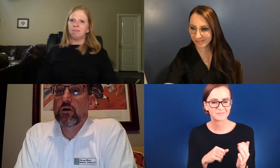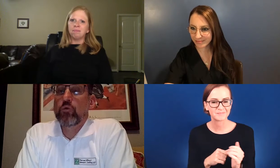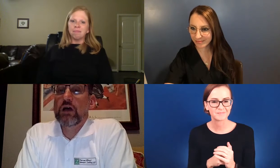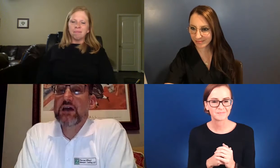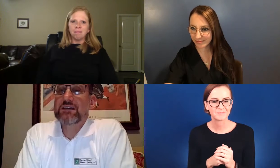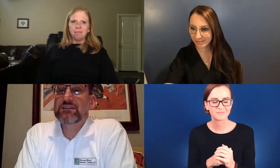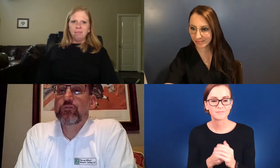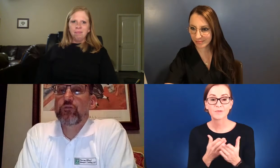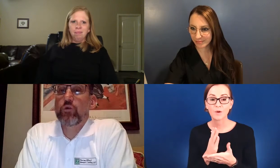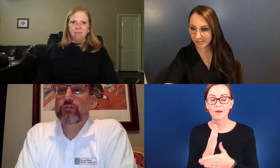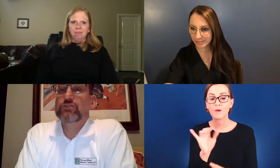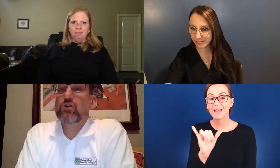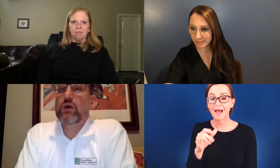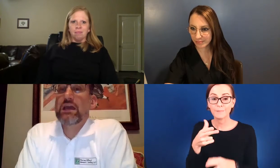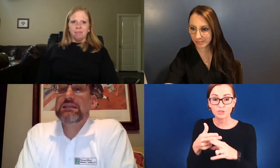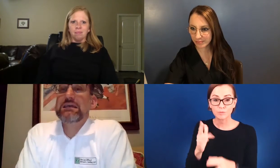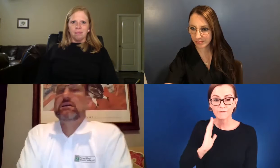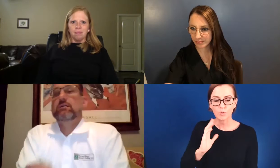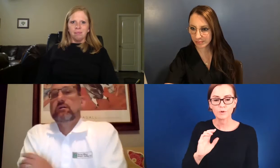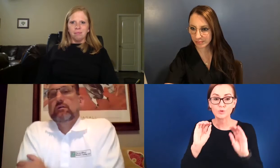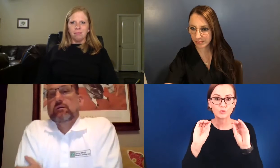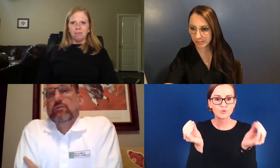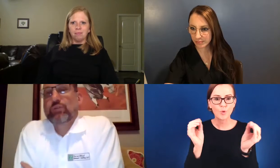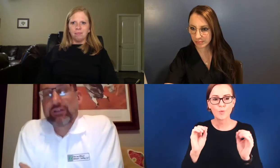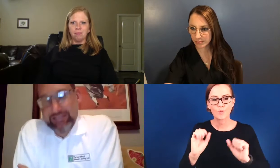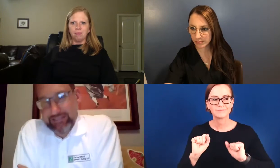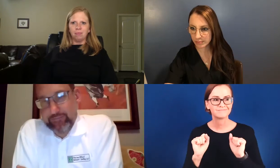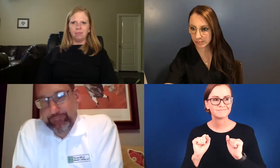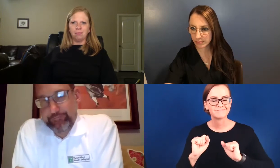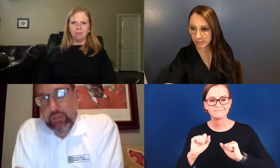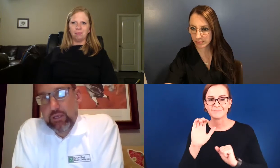All right, well, as I said before, there's no ADA police,